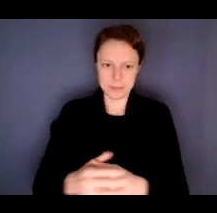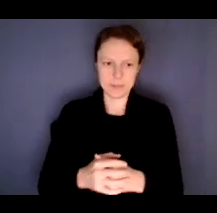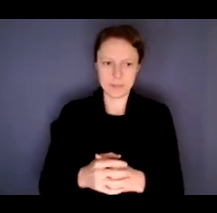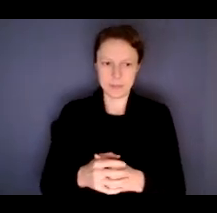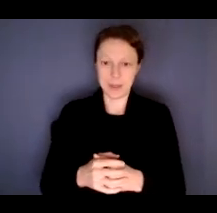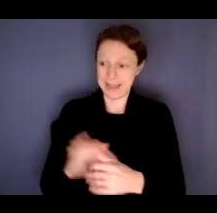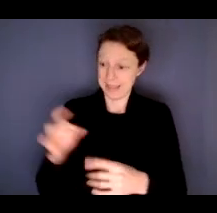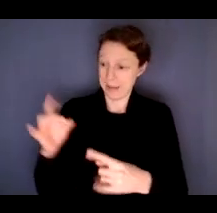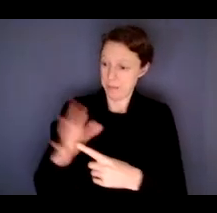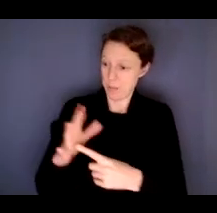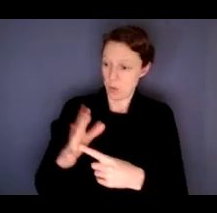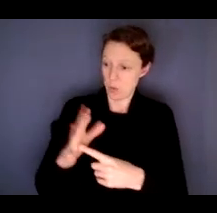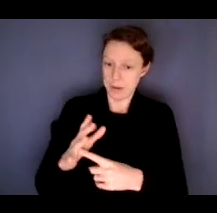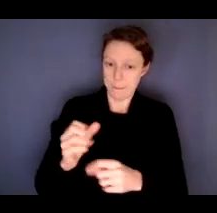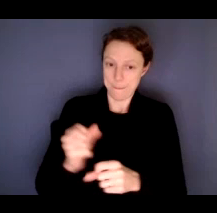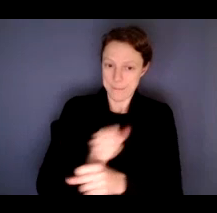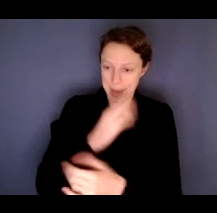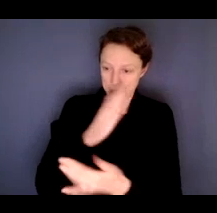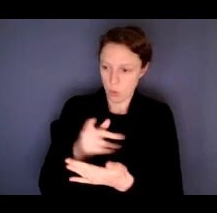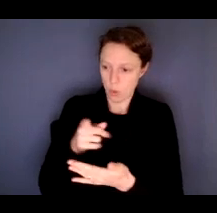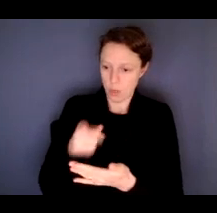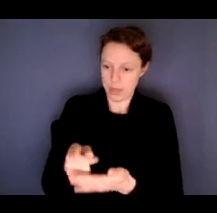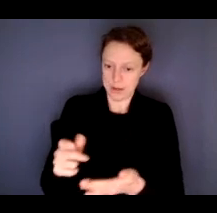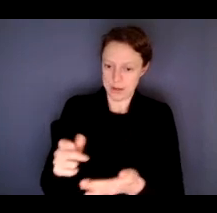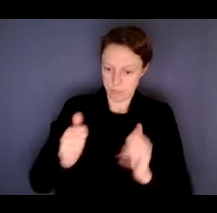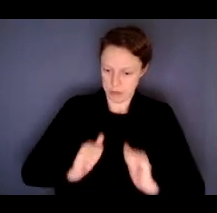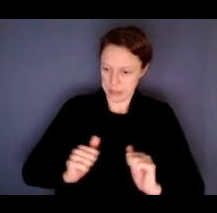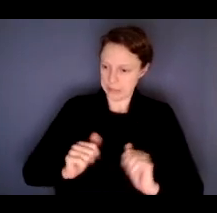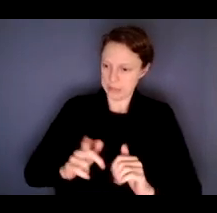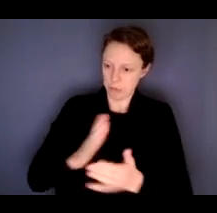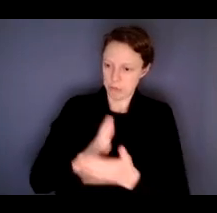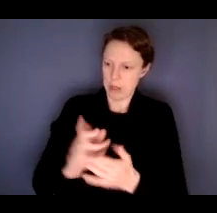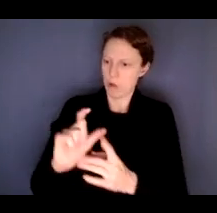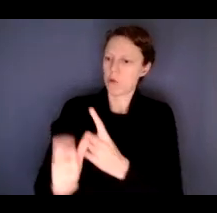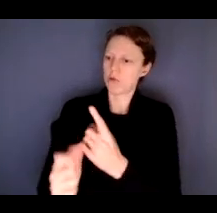applied in relation to that family are culturally appropriate and the child's culture is being